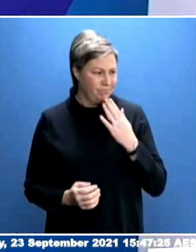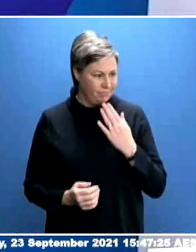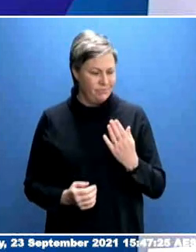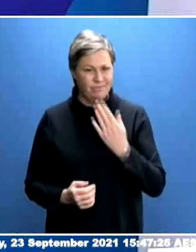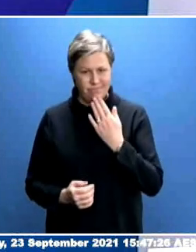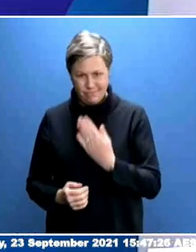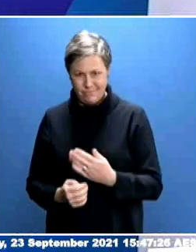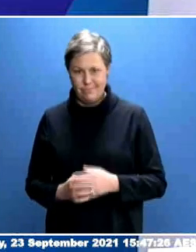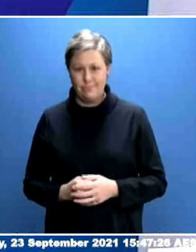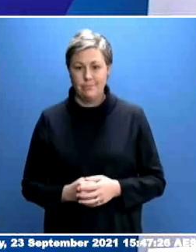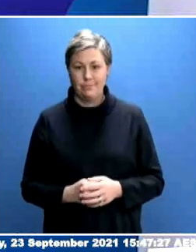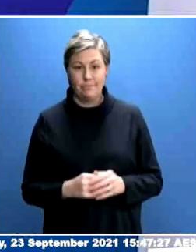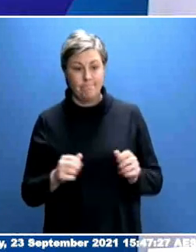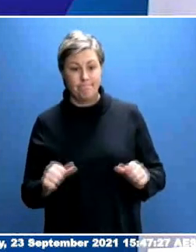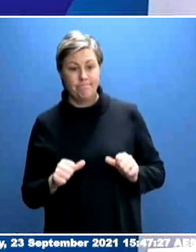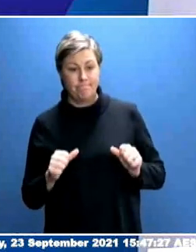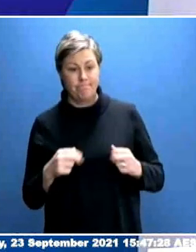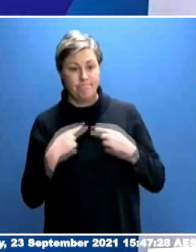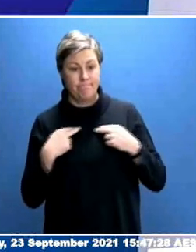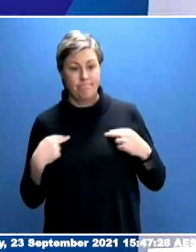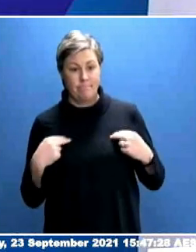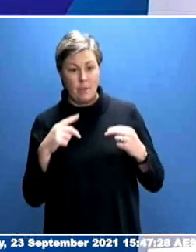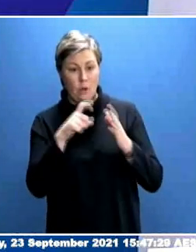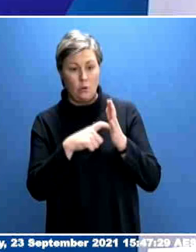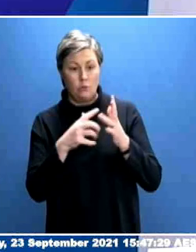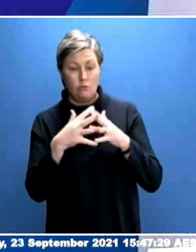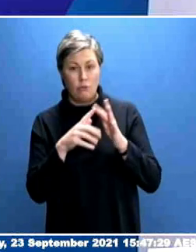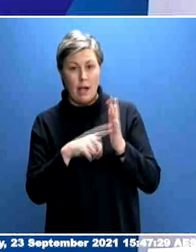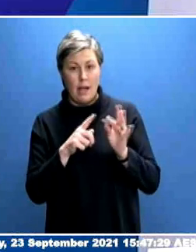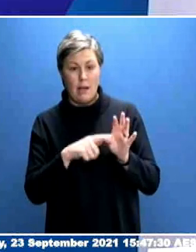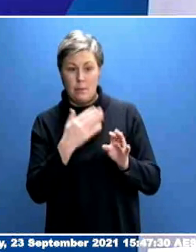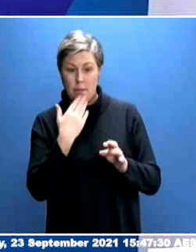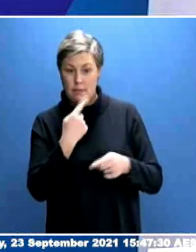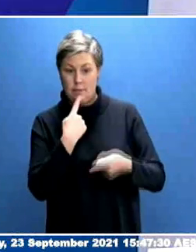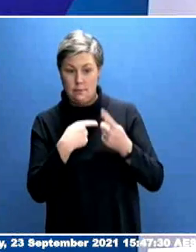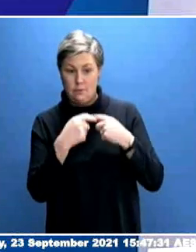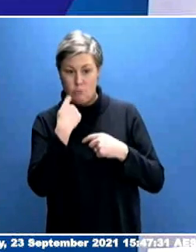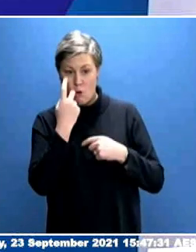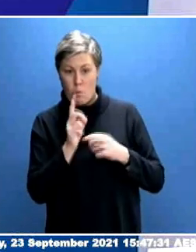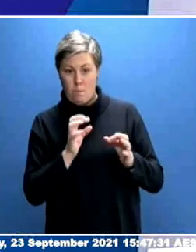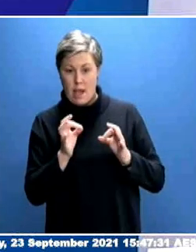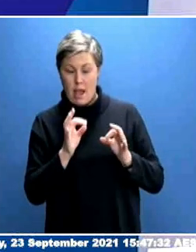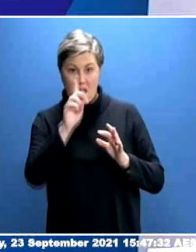Now Mr Crowley, perhaps you could let us know what happens tomorrow. I should say that as I look out the window in Sydney, it looks a bit